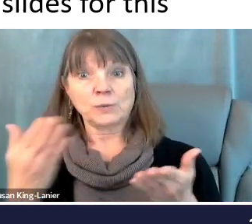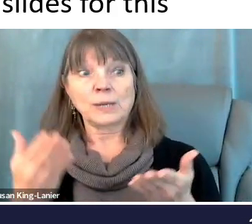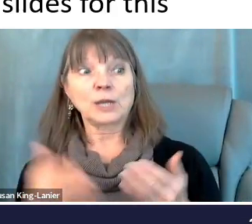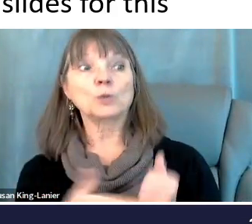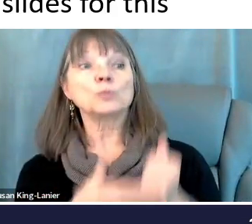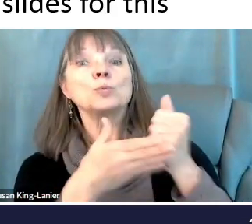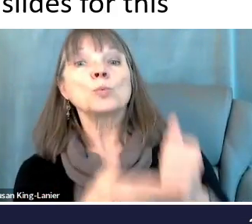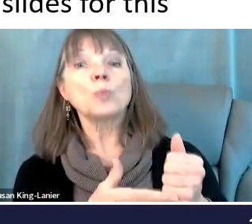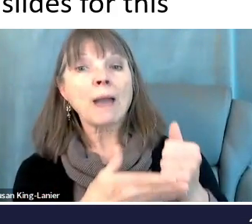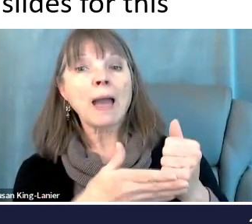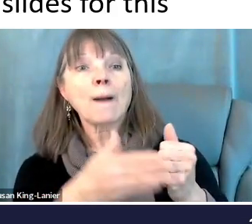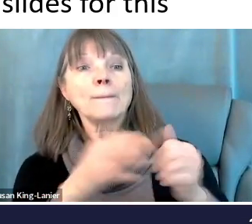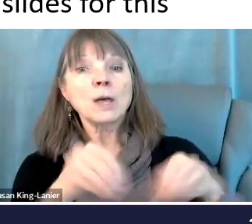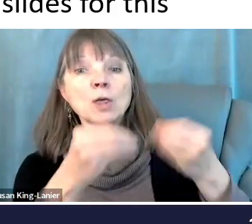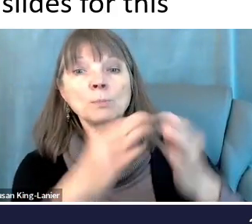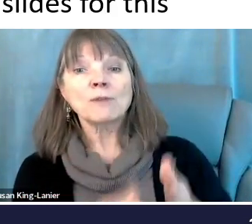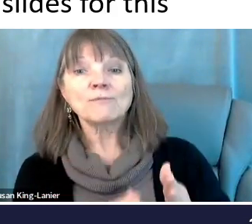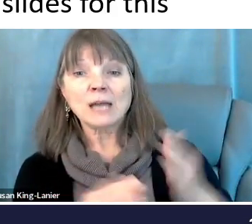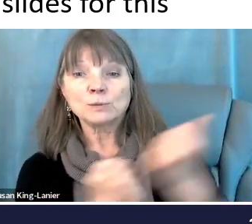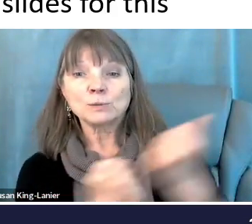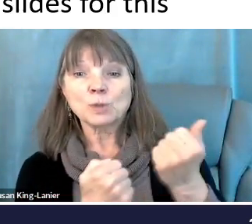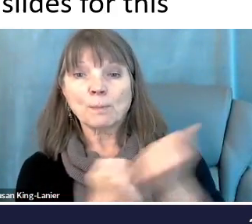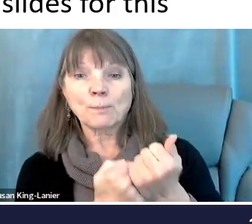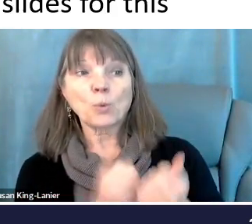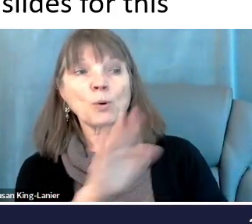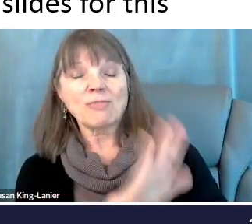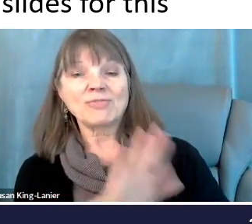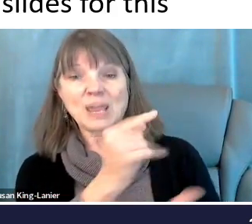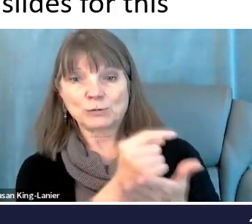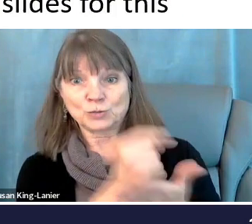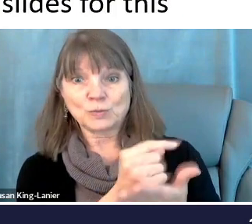We're here to help support their their treatment and and recovery program.